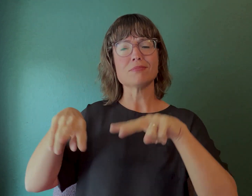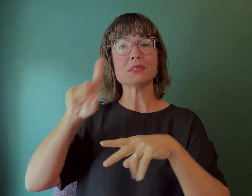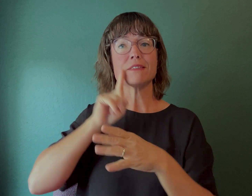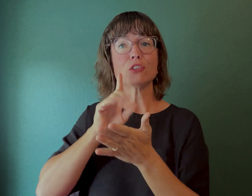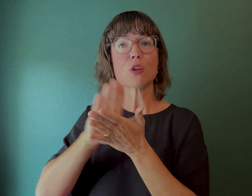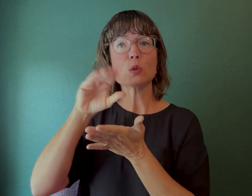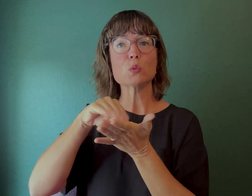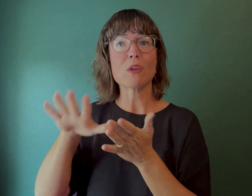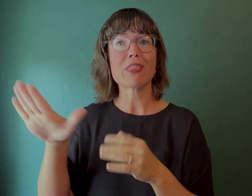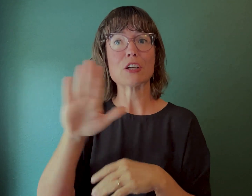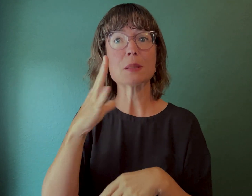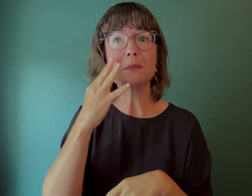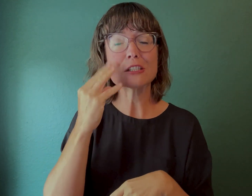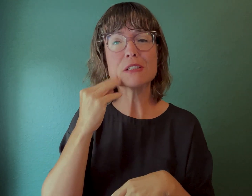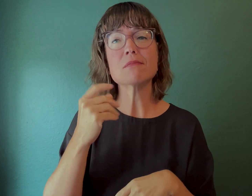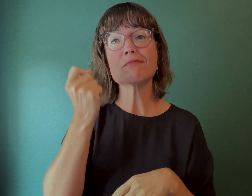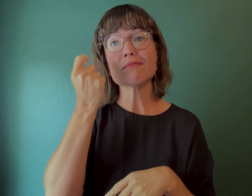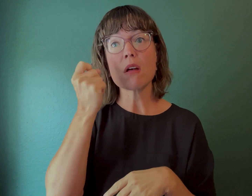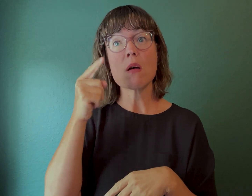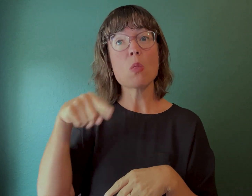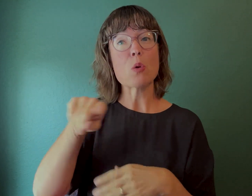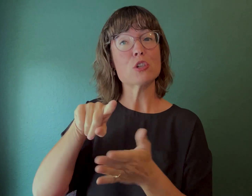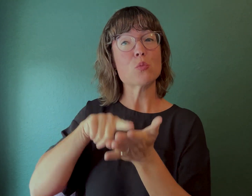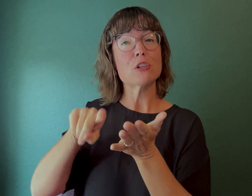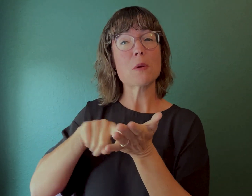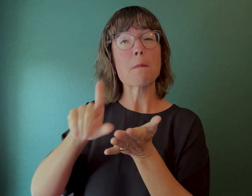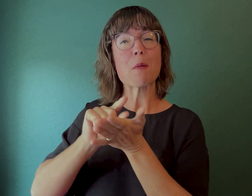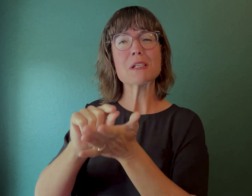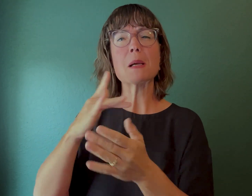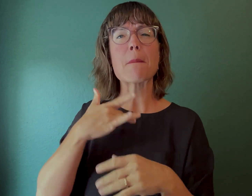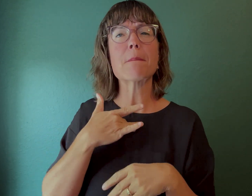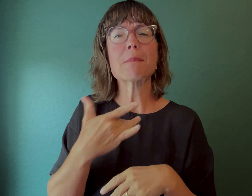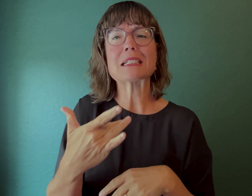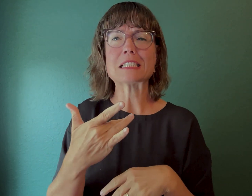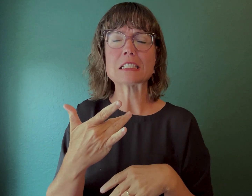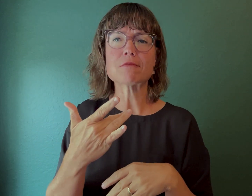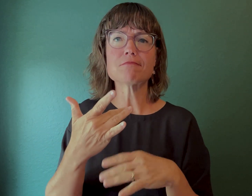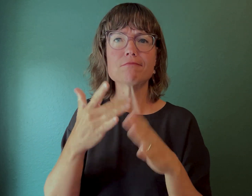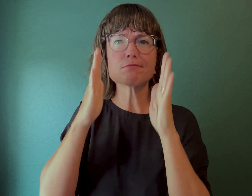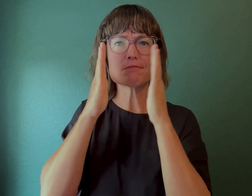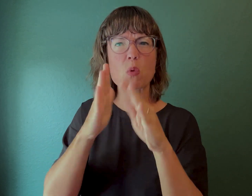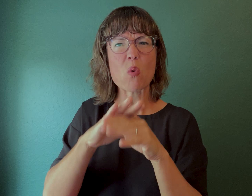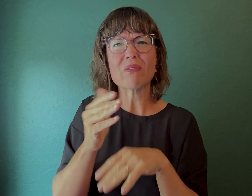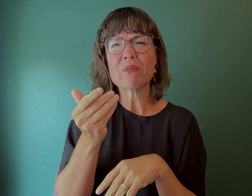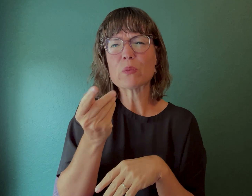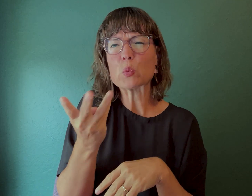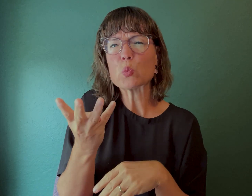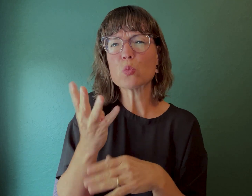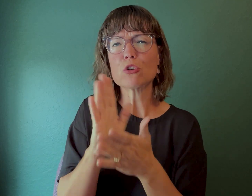that give an overview of the deaf college student experience. However, those publications typically focus